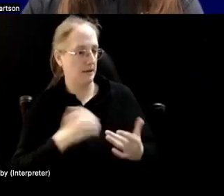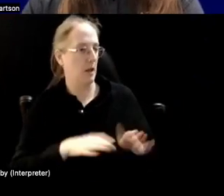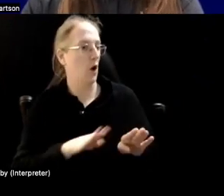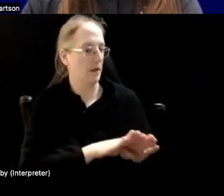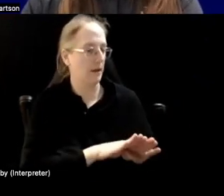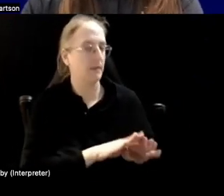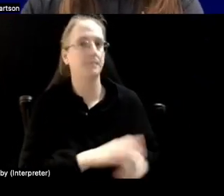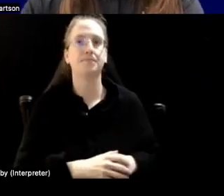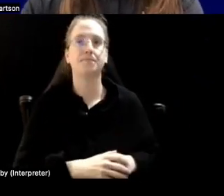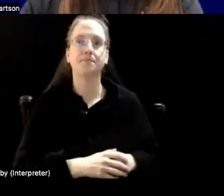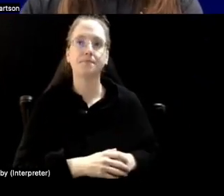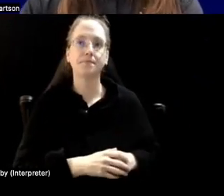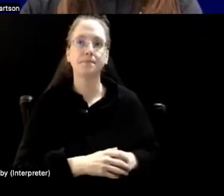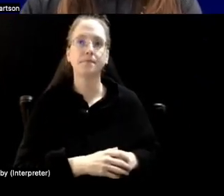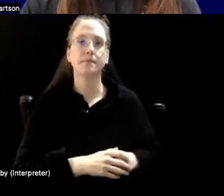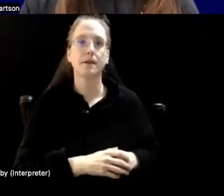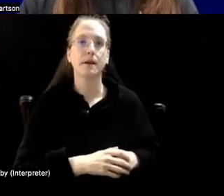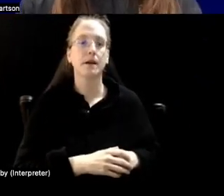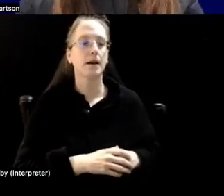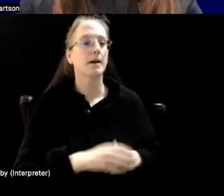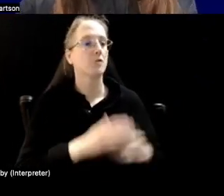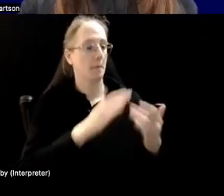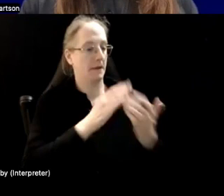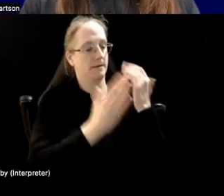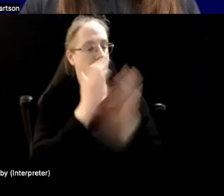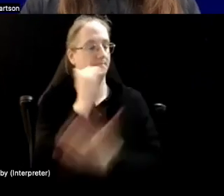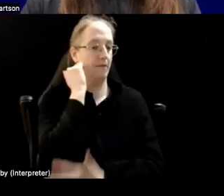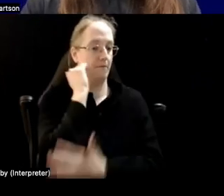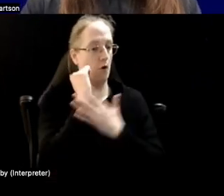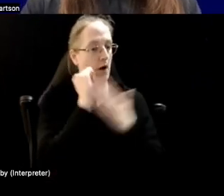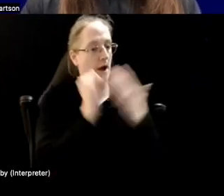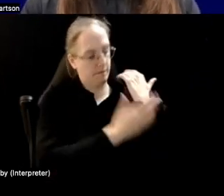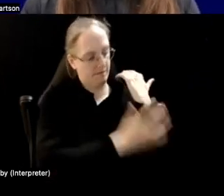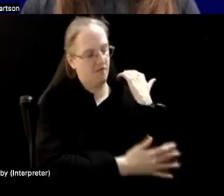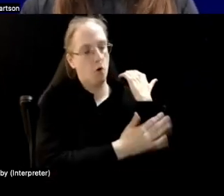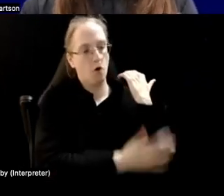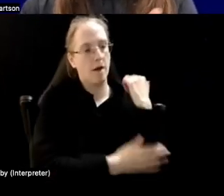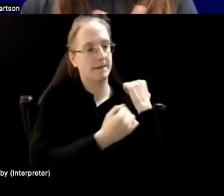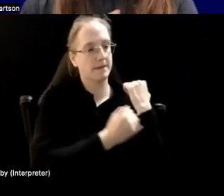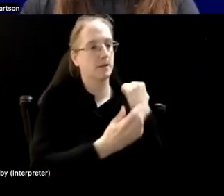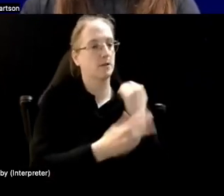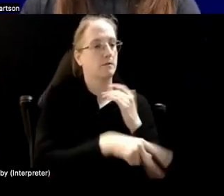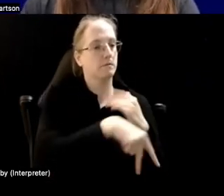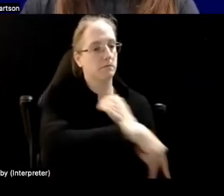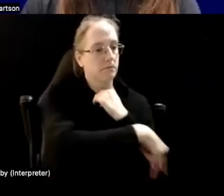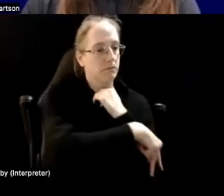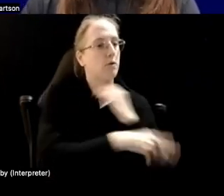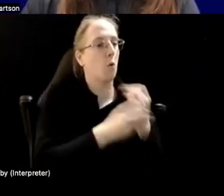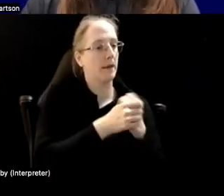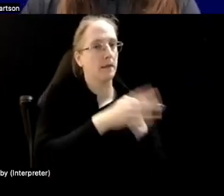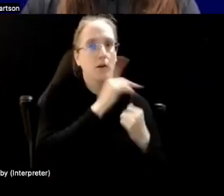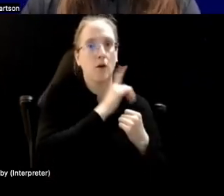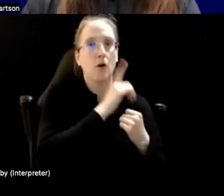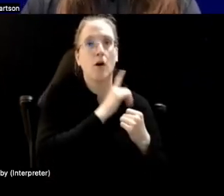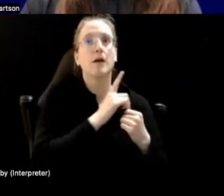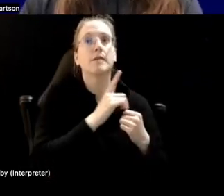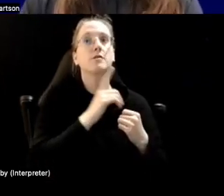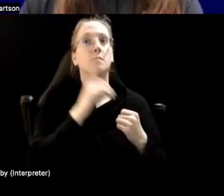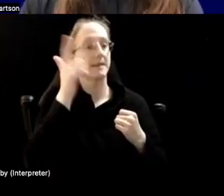student has removed her hand from the teacher's forehead, so now they've gone back to back hand,